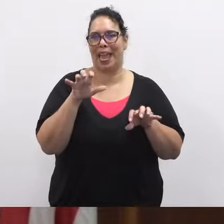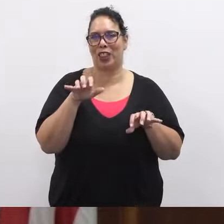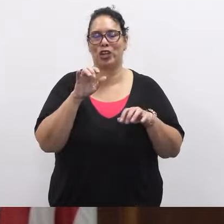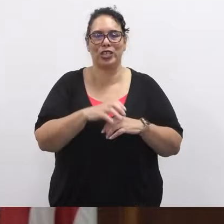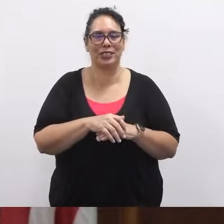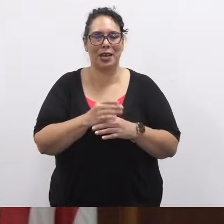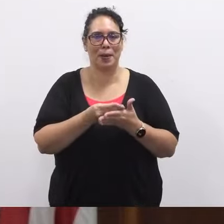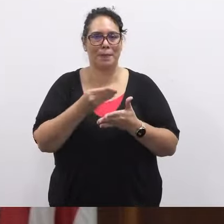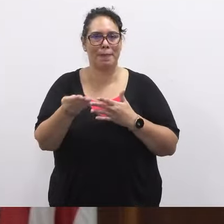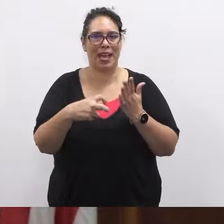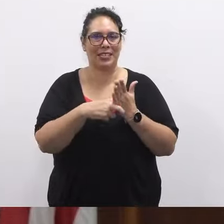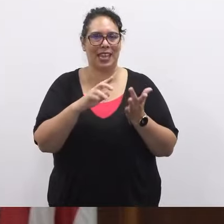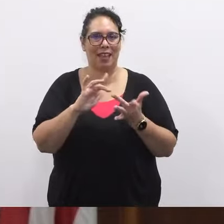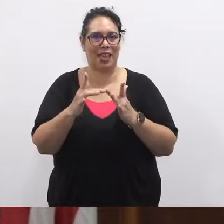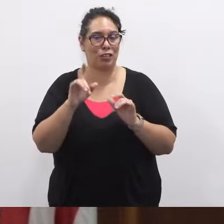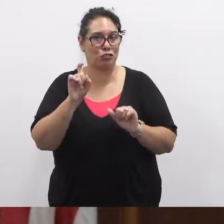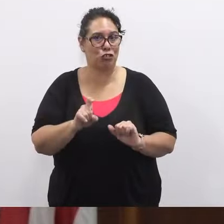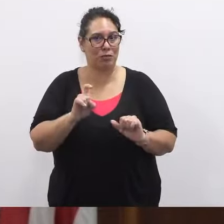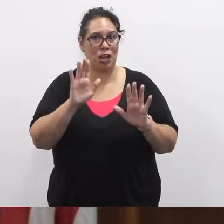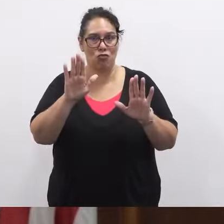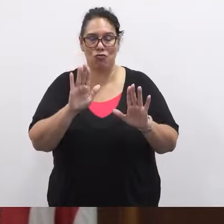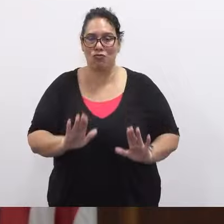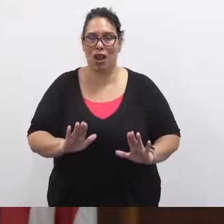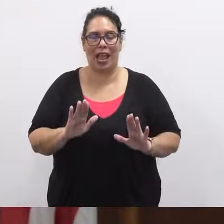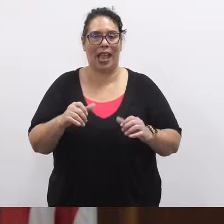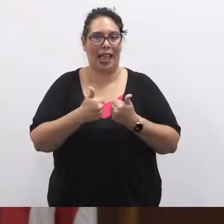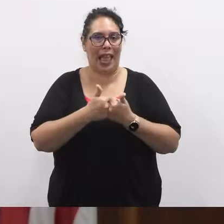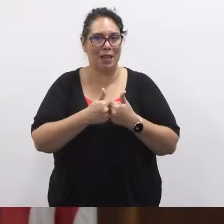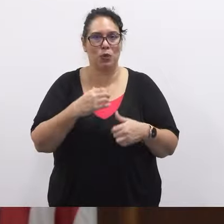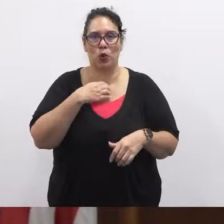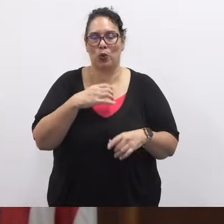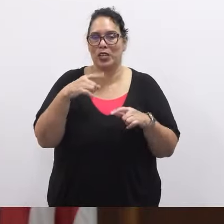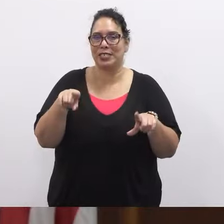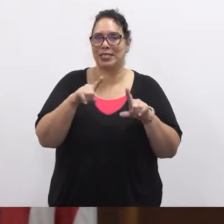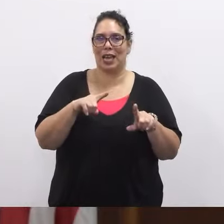It should be a great game and we wish them lots of luck.